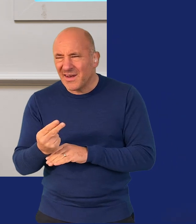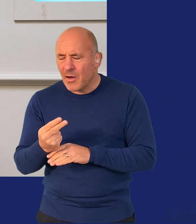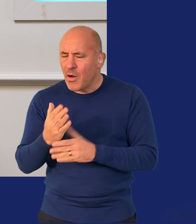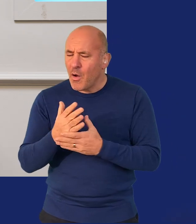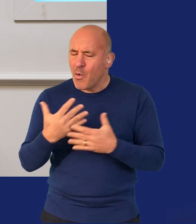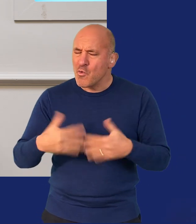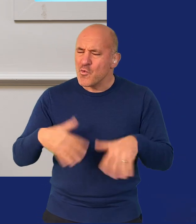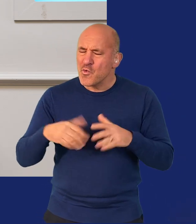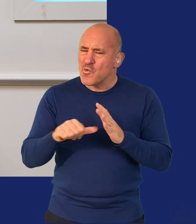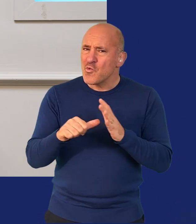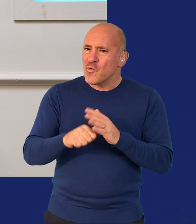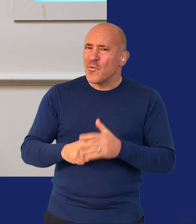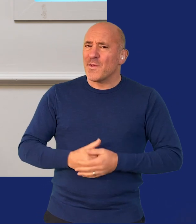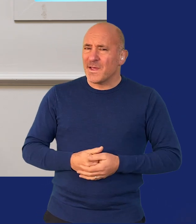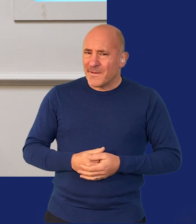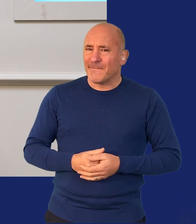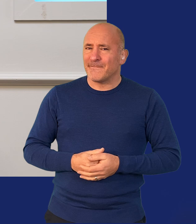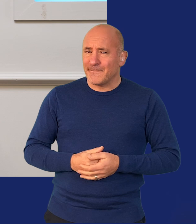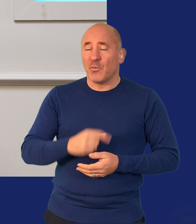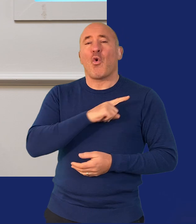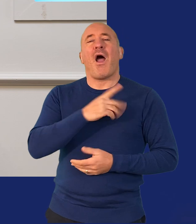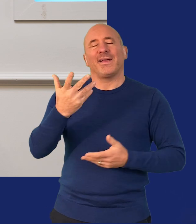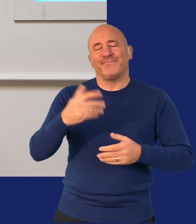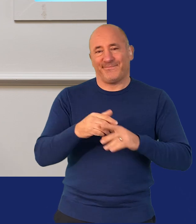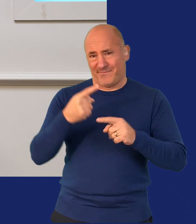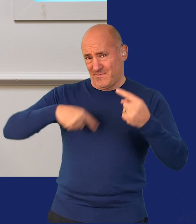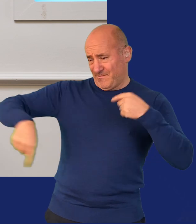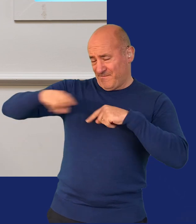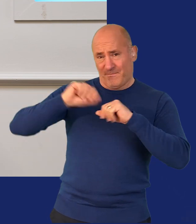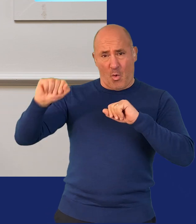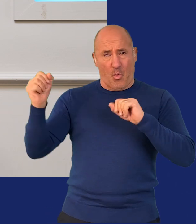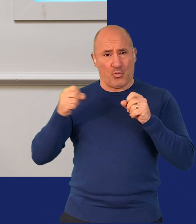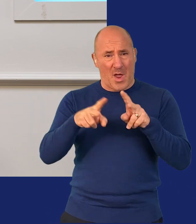Um, because everyone had their own approach, maybe hadn't had formal